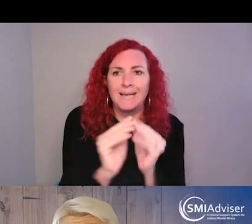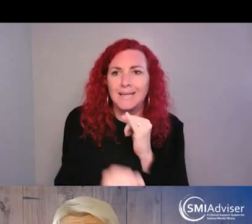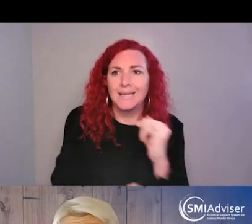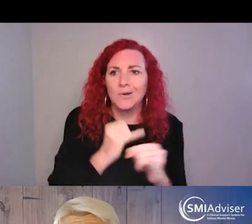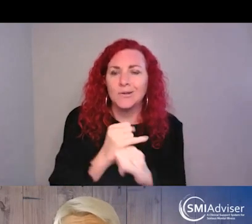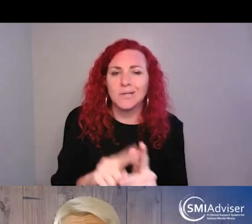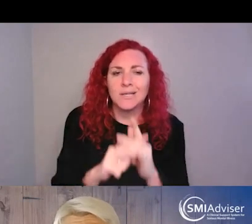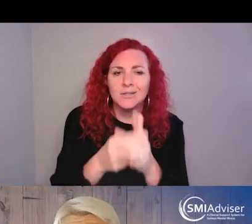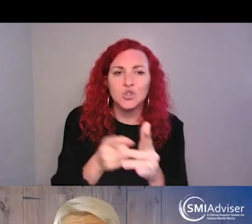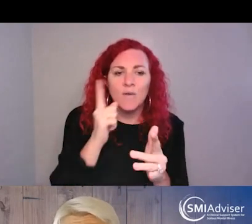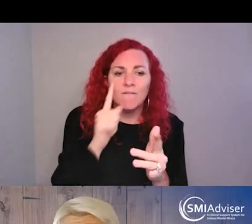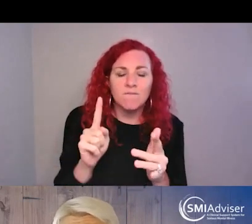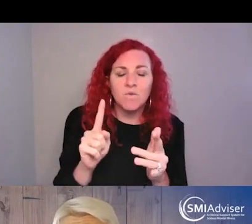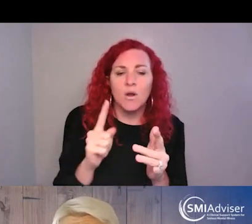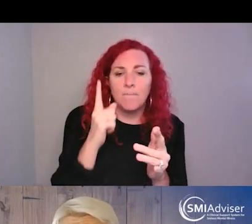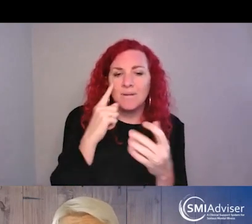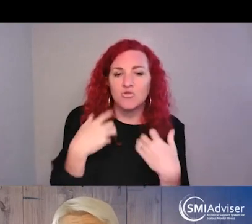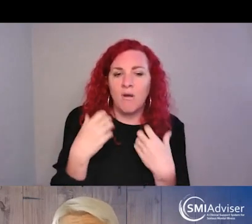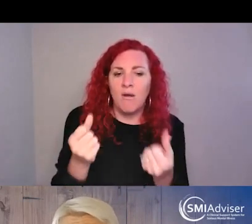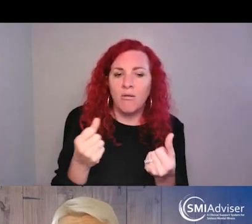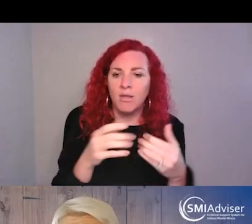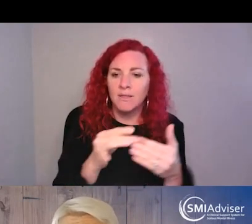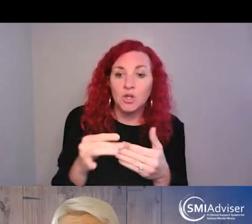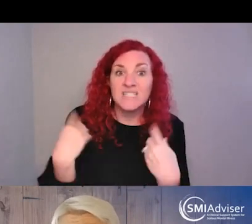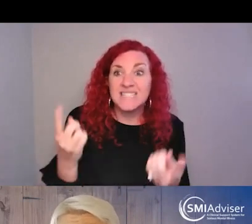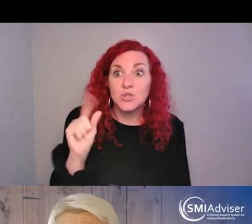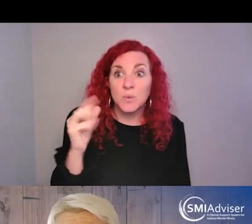MENTAL HEALTH LEADERSHIP SINCE 2019 WHEN IT WAS IN WASHINGTON